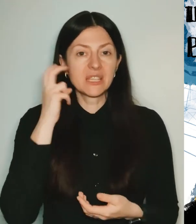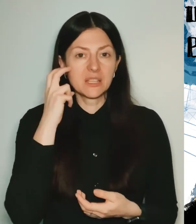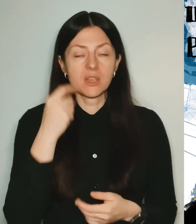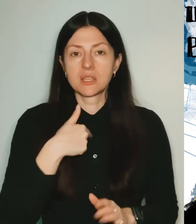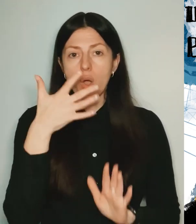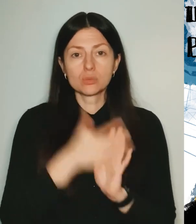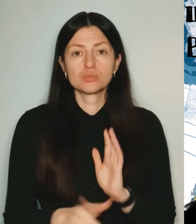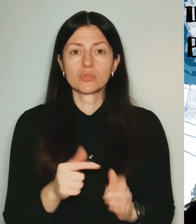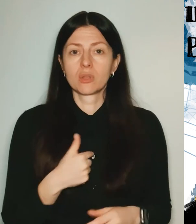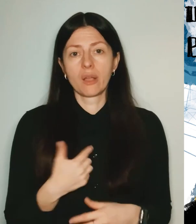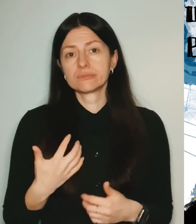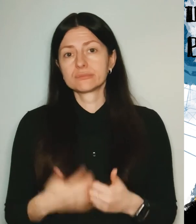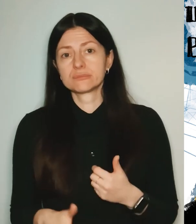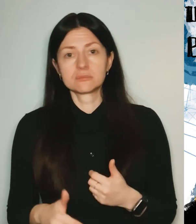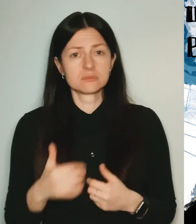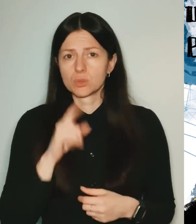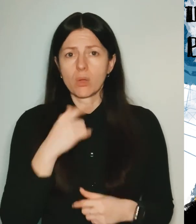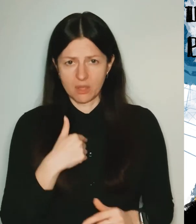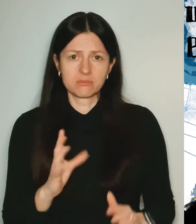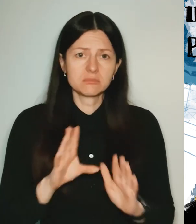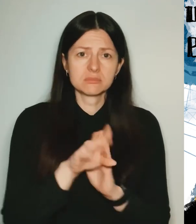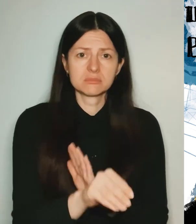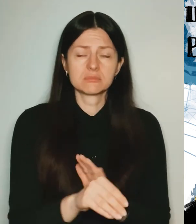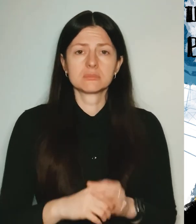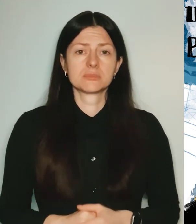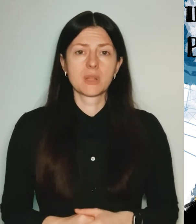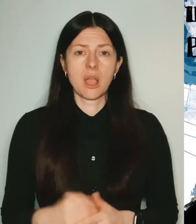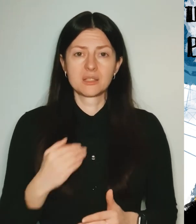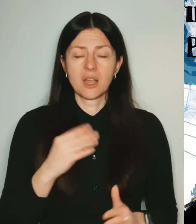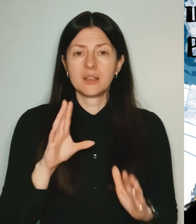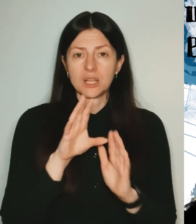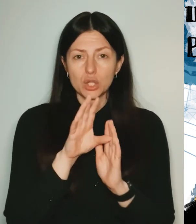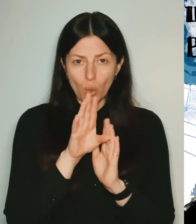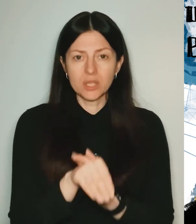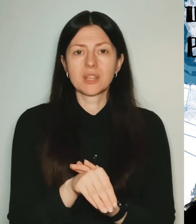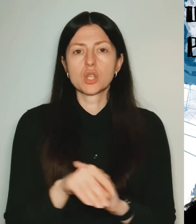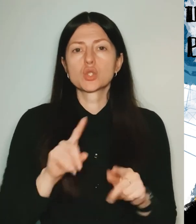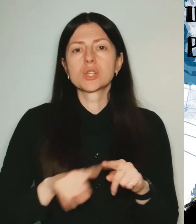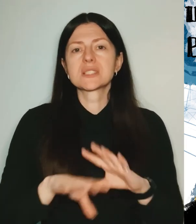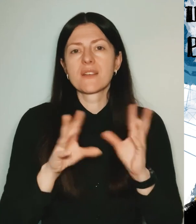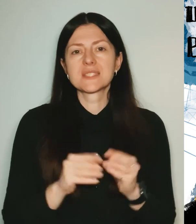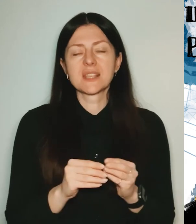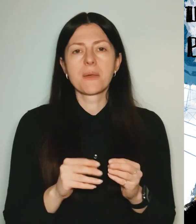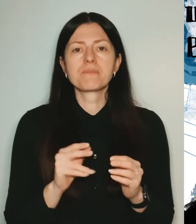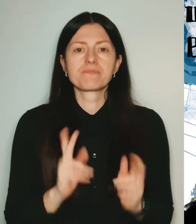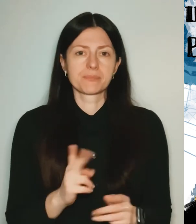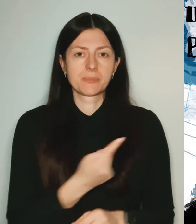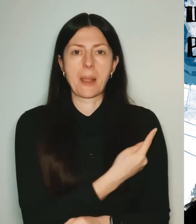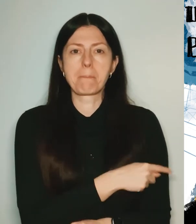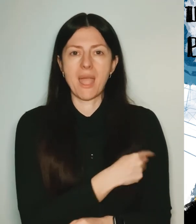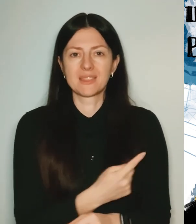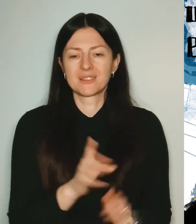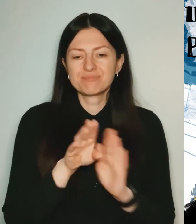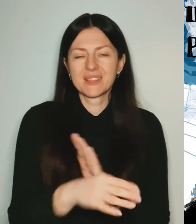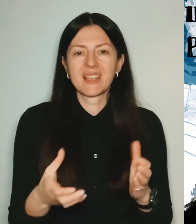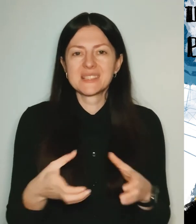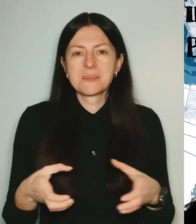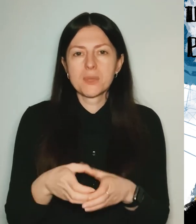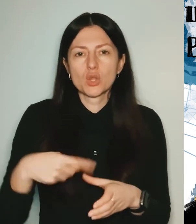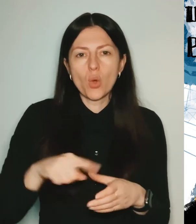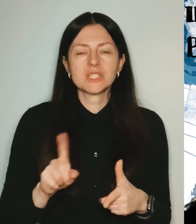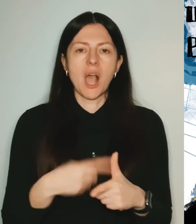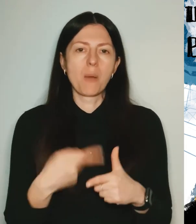I understand that I cannot stay aside and I will join, most likely as a medic, to some of the units